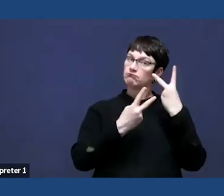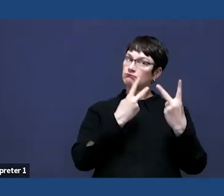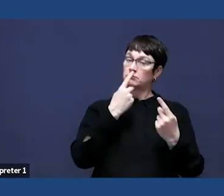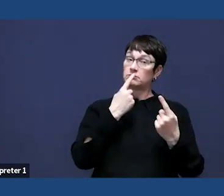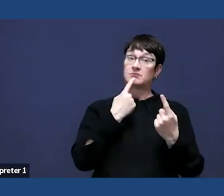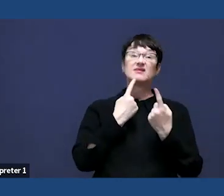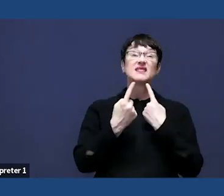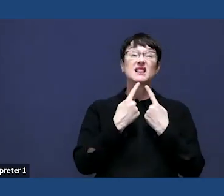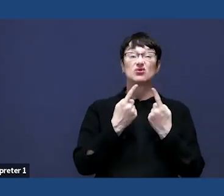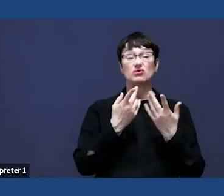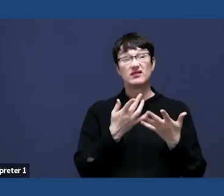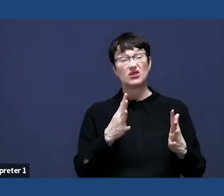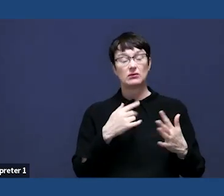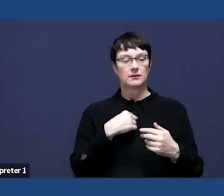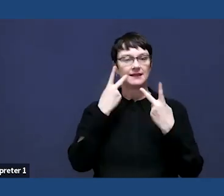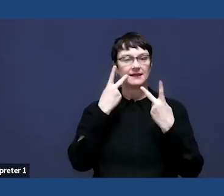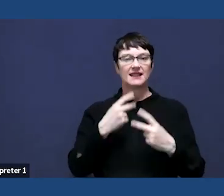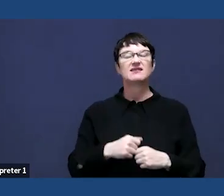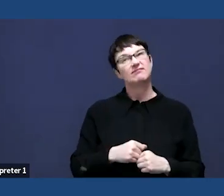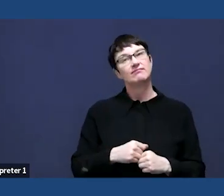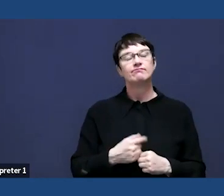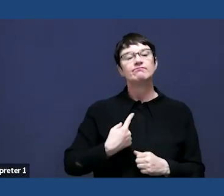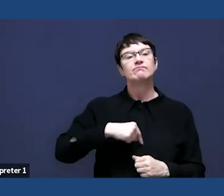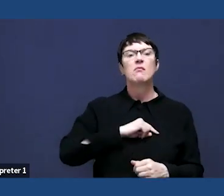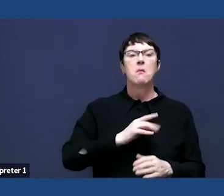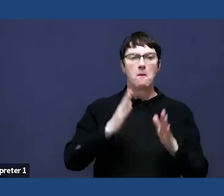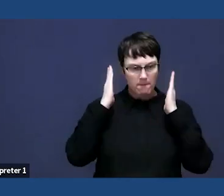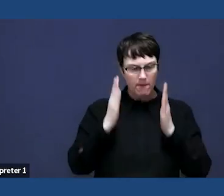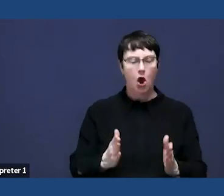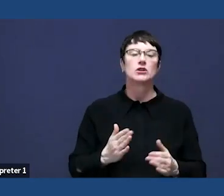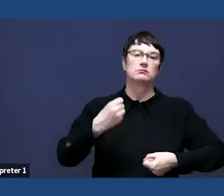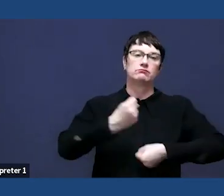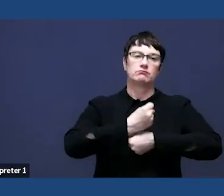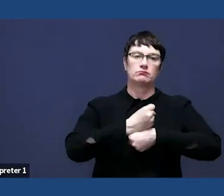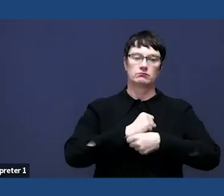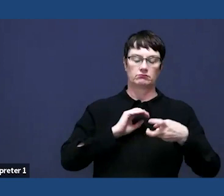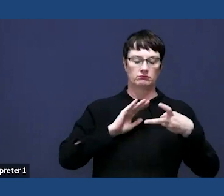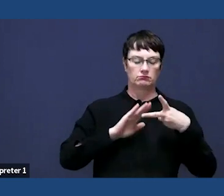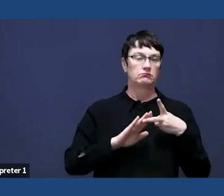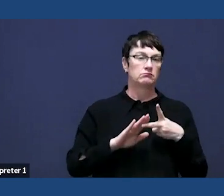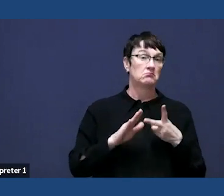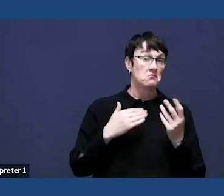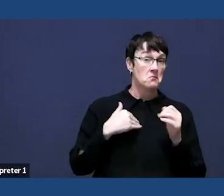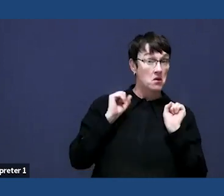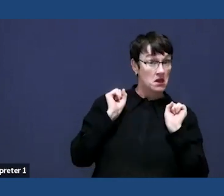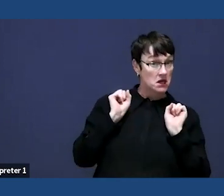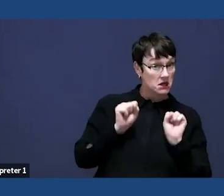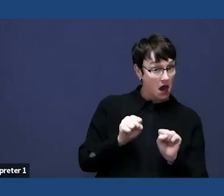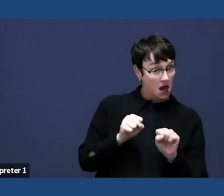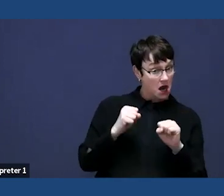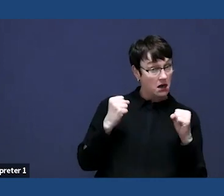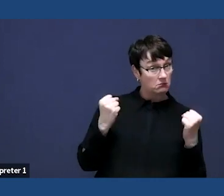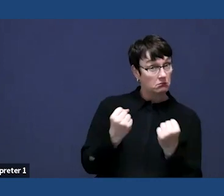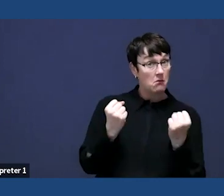it needs to happen, how it can happen, who are the key players that will make it happen.